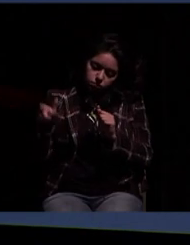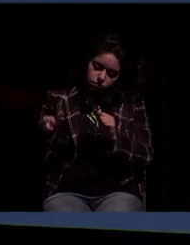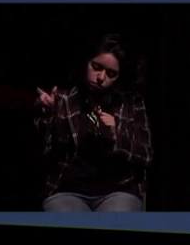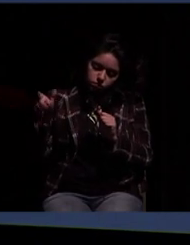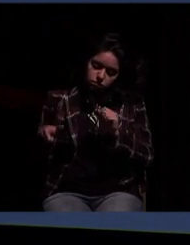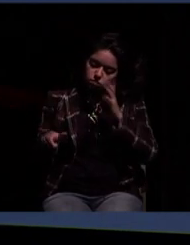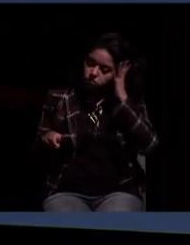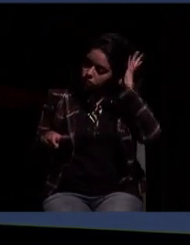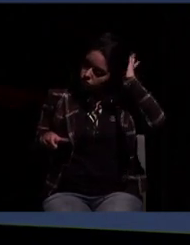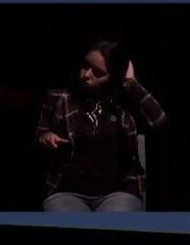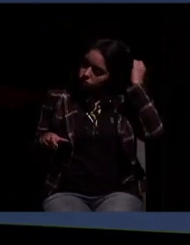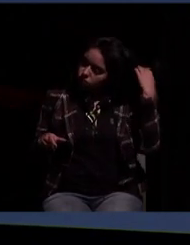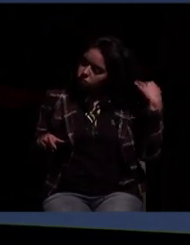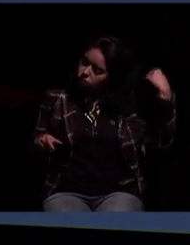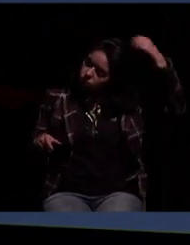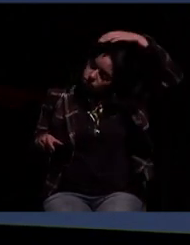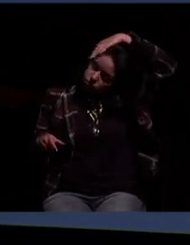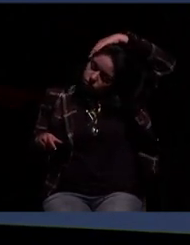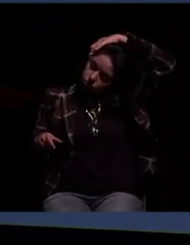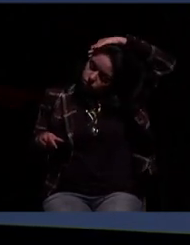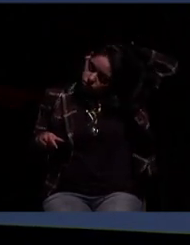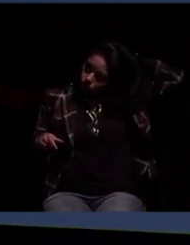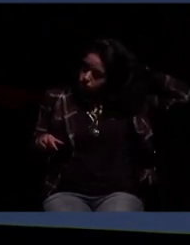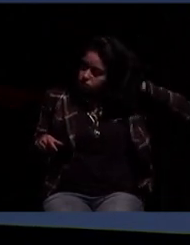places, aromas,